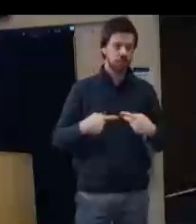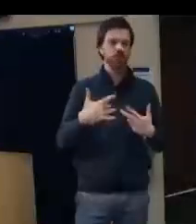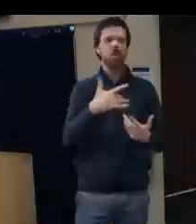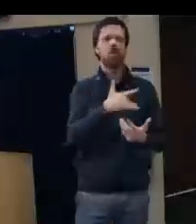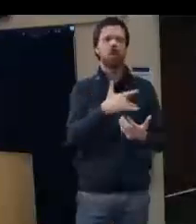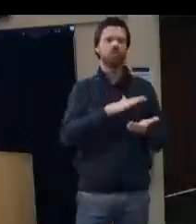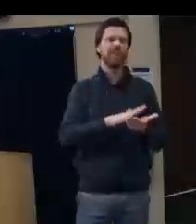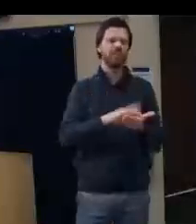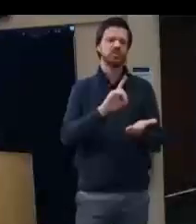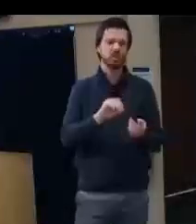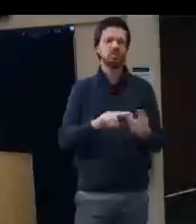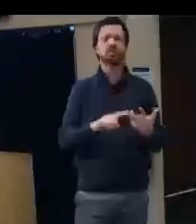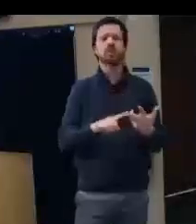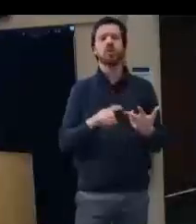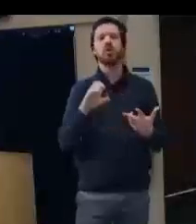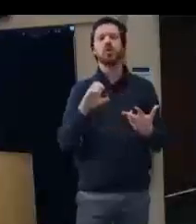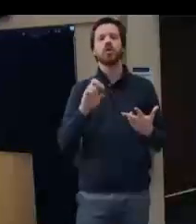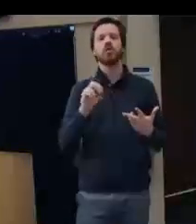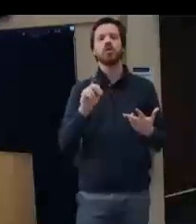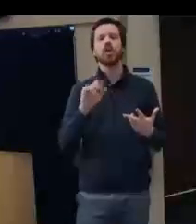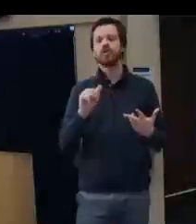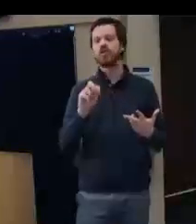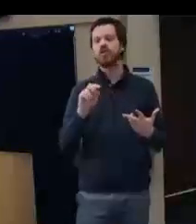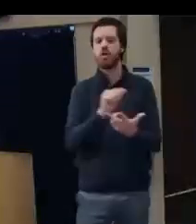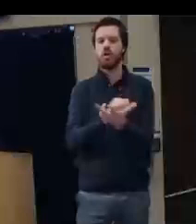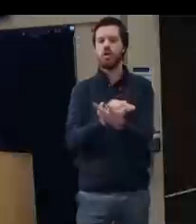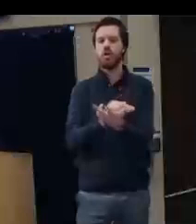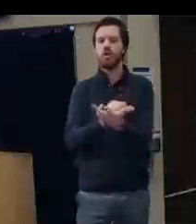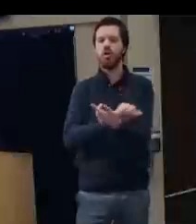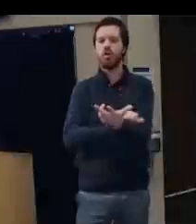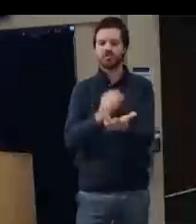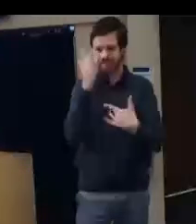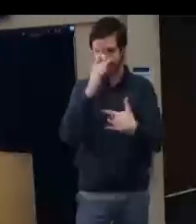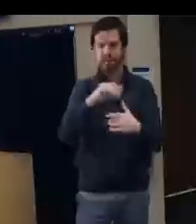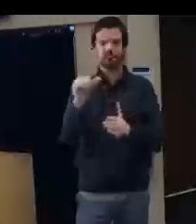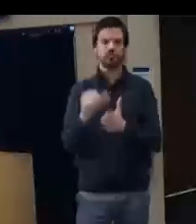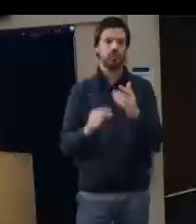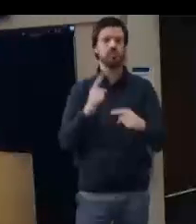disorders coronary artery disease and surgery and this list certainly includes other Specialties so